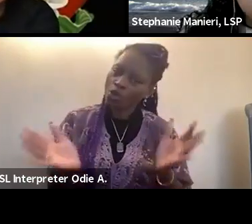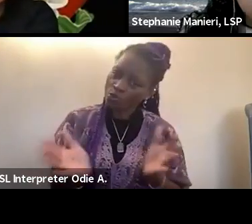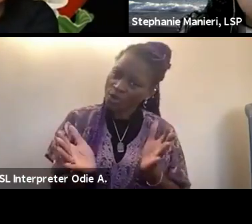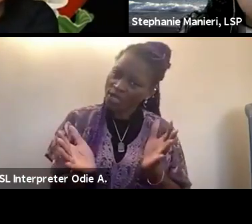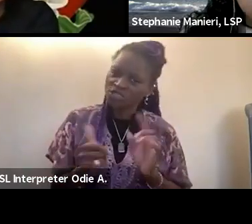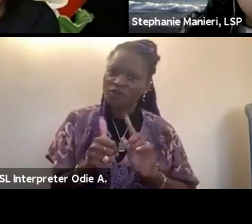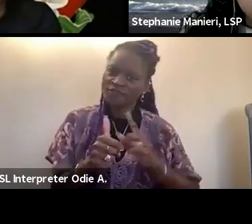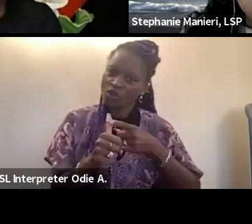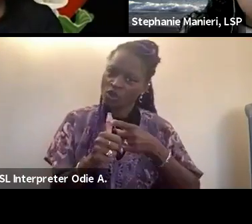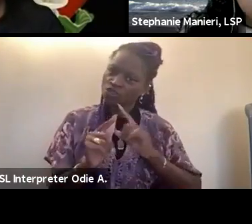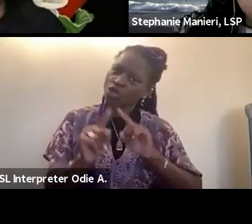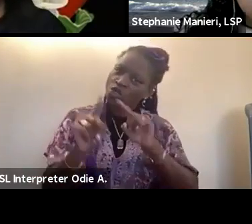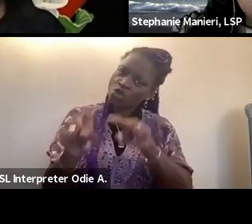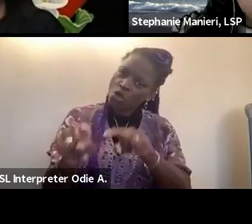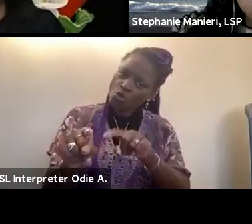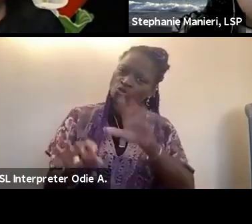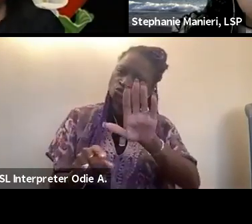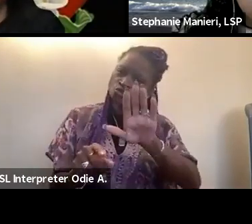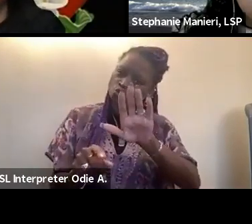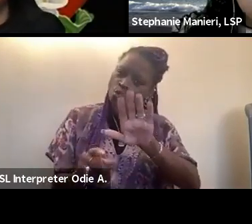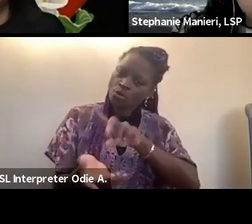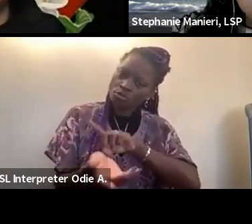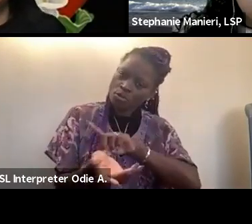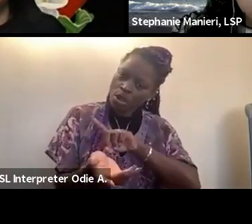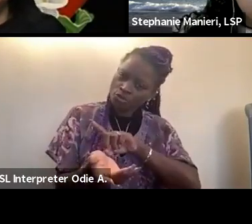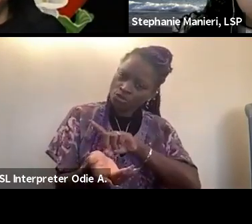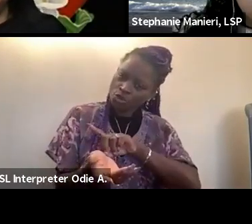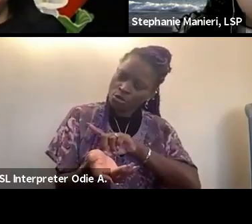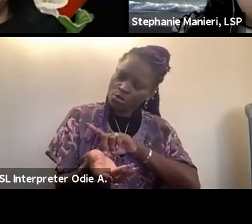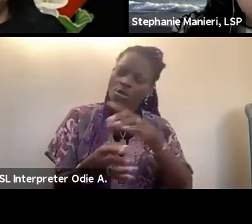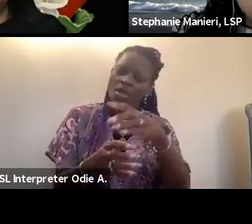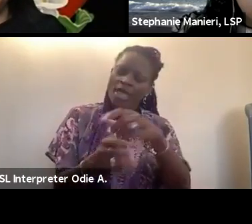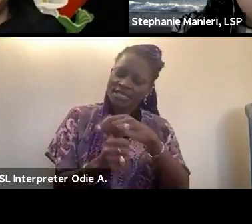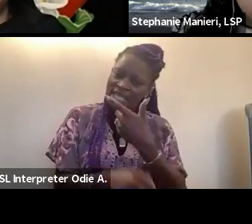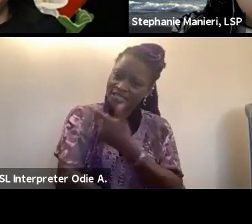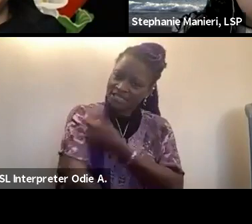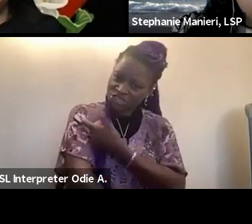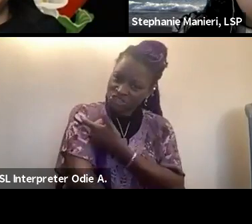medical provider, pediatrician or family care doctor.